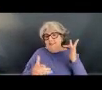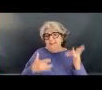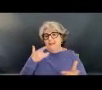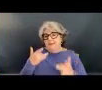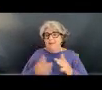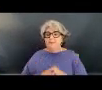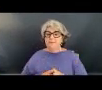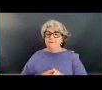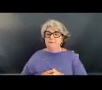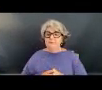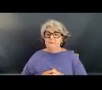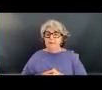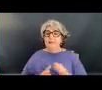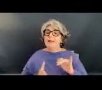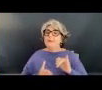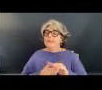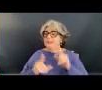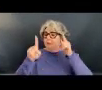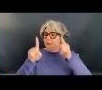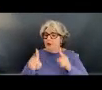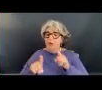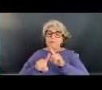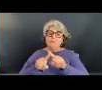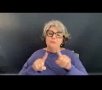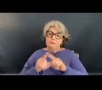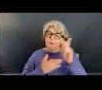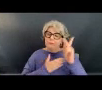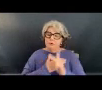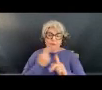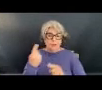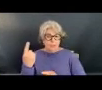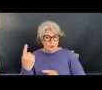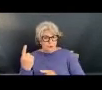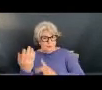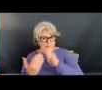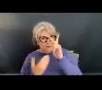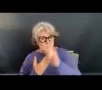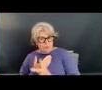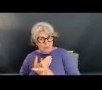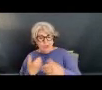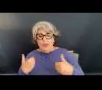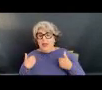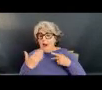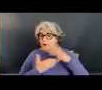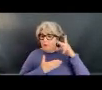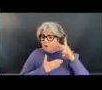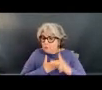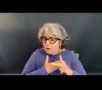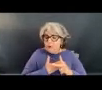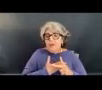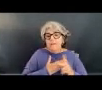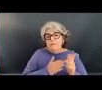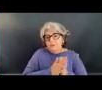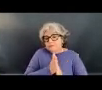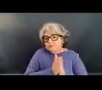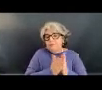So that's really what we do through many of our programs, not just this program, but our youth programs that are very robust here at the museum.